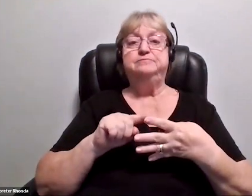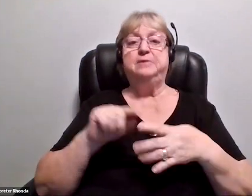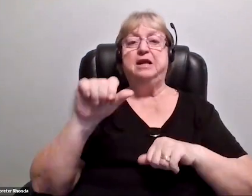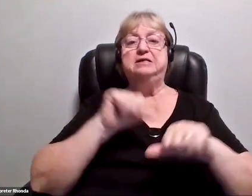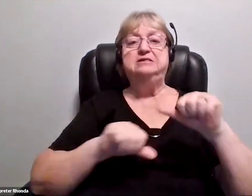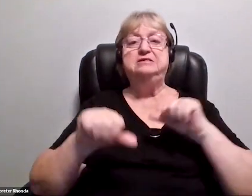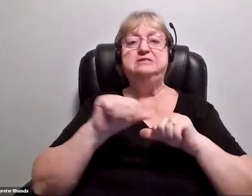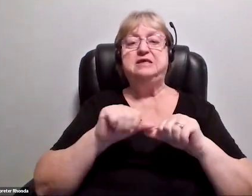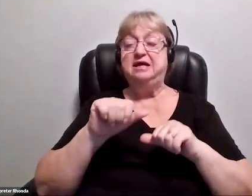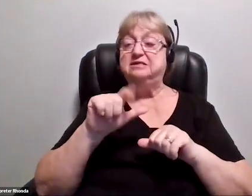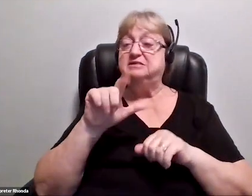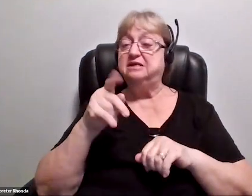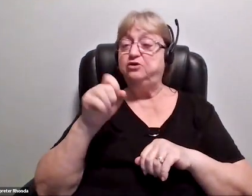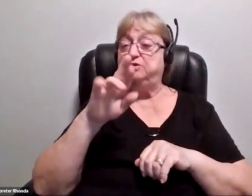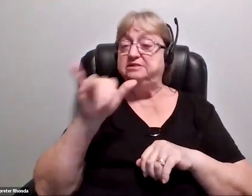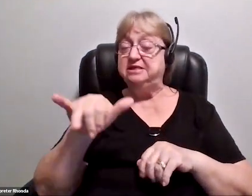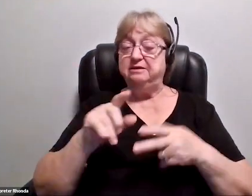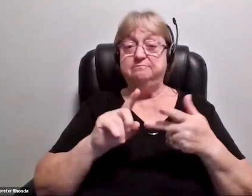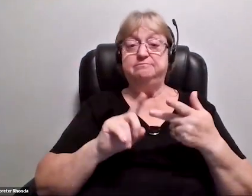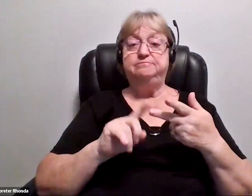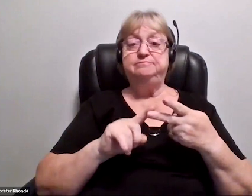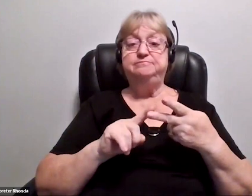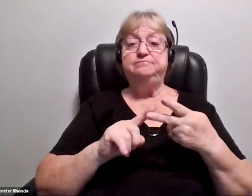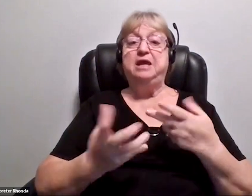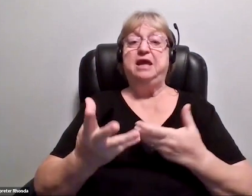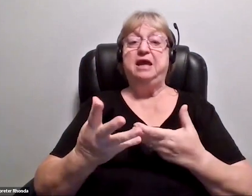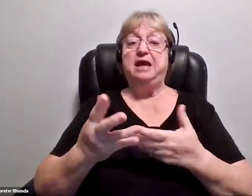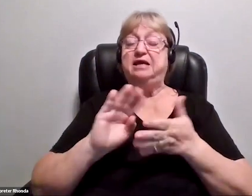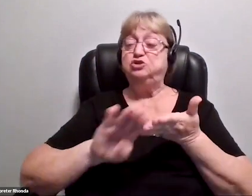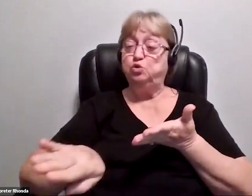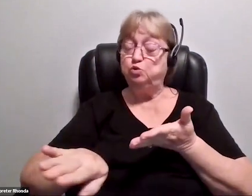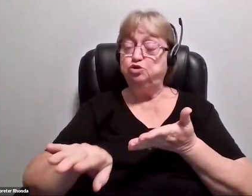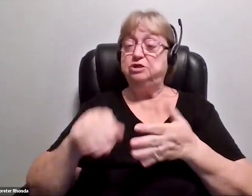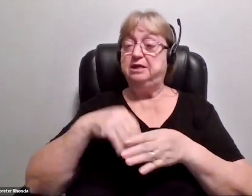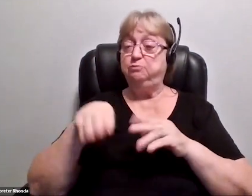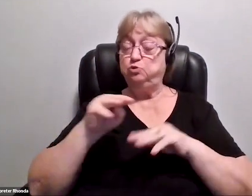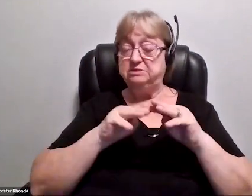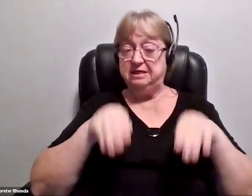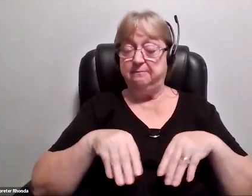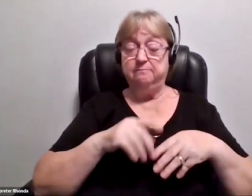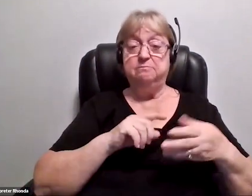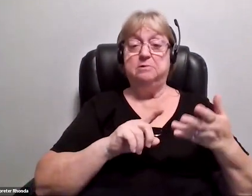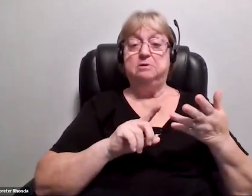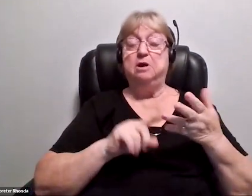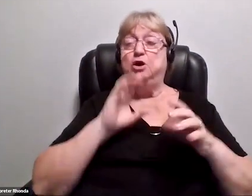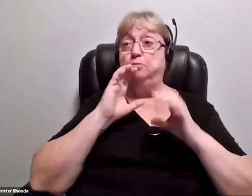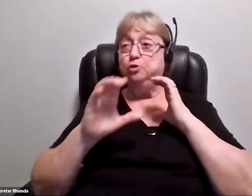in exclusion in museums, communication and access to content, and attitude, values, and dispositions